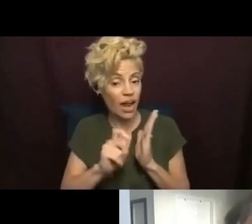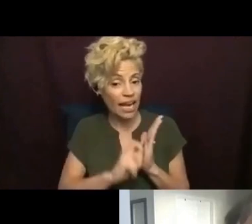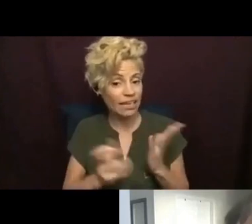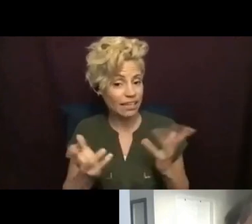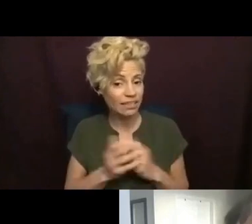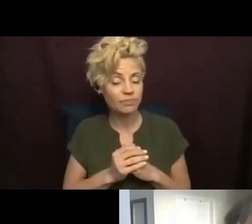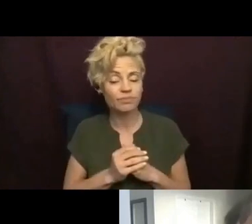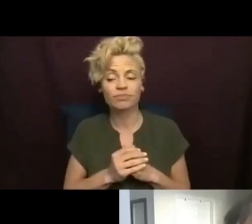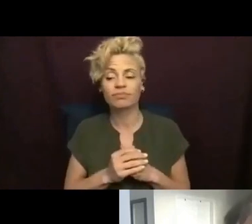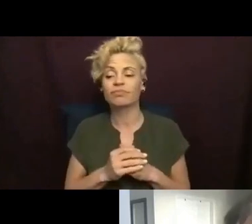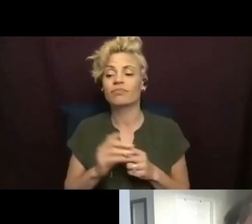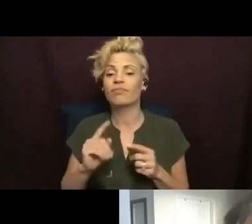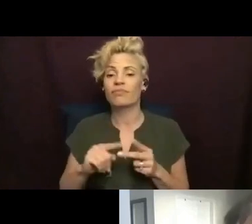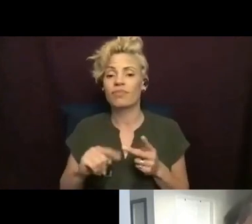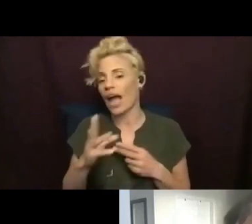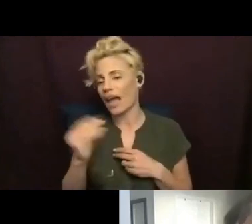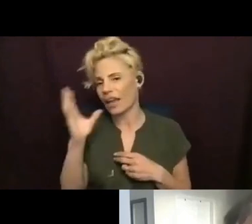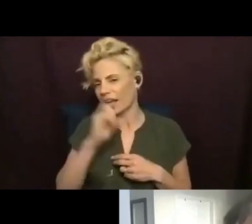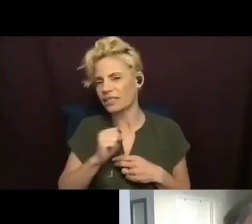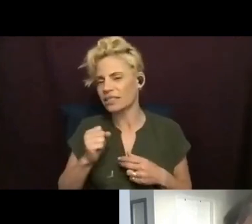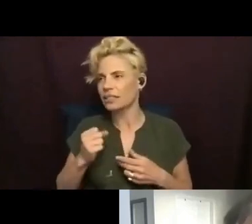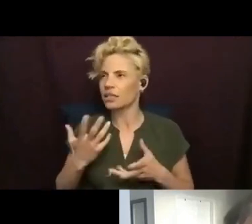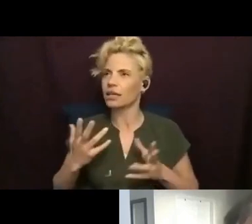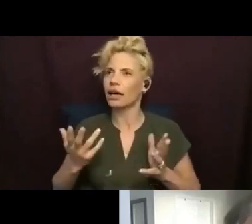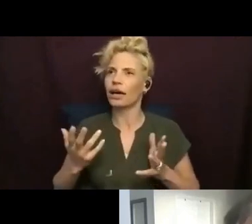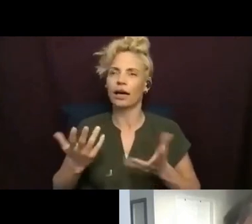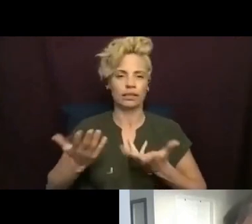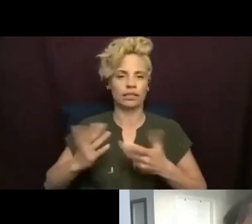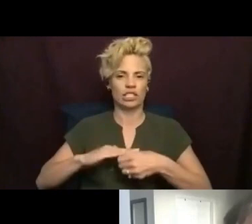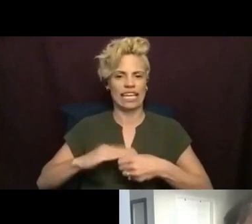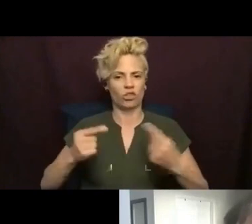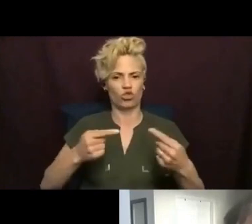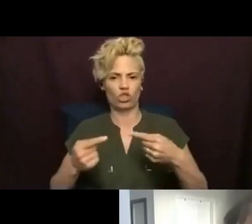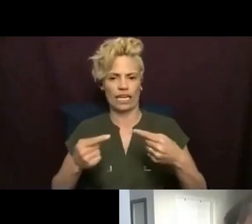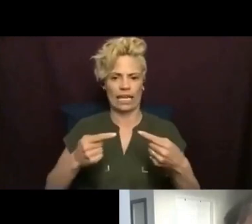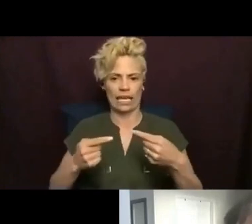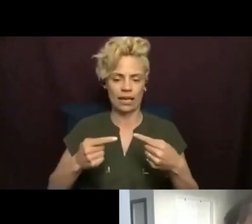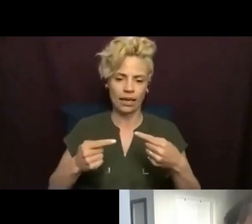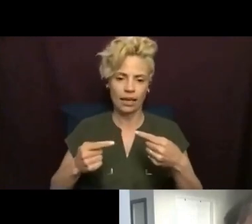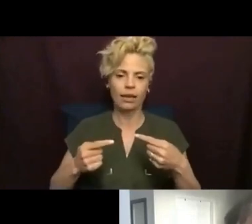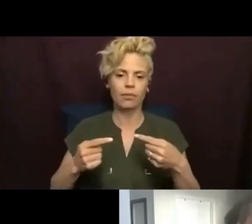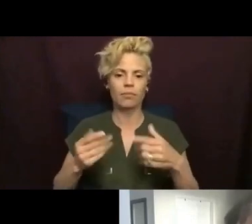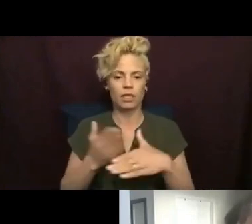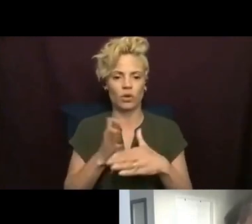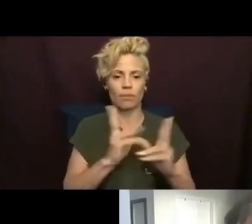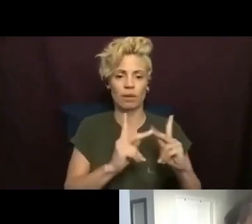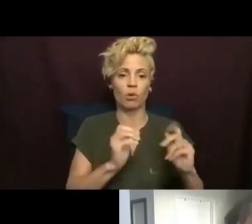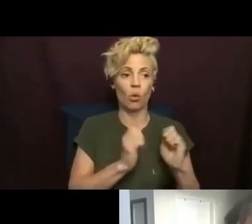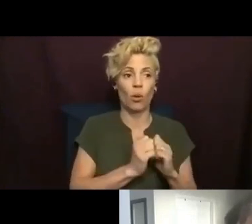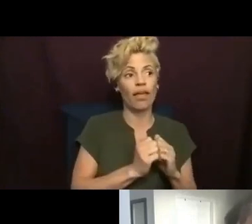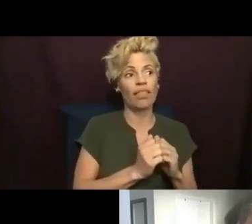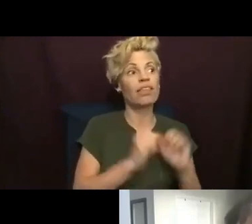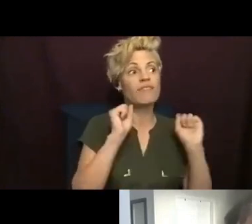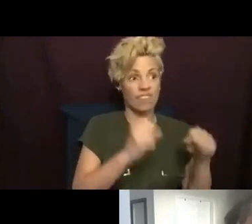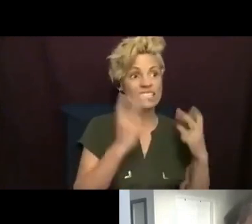between people with physical disabilities versus invisible disabilities. If that brings up anything for you all,